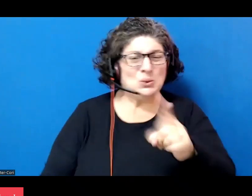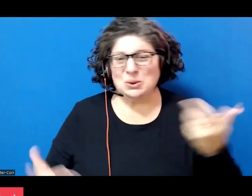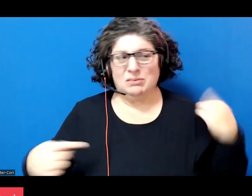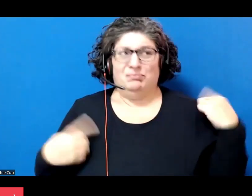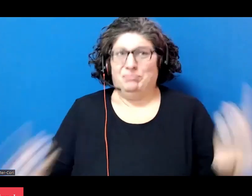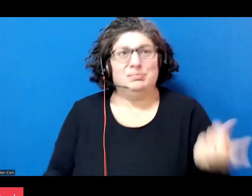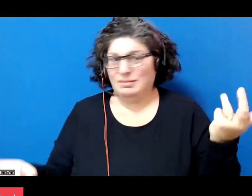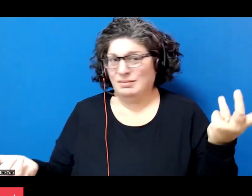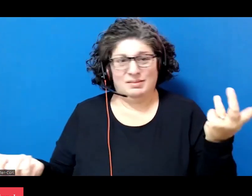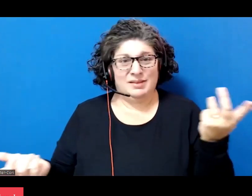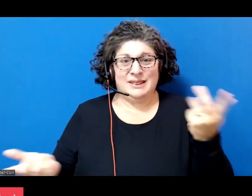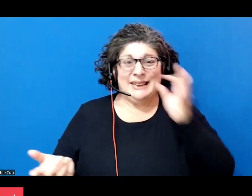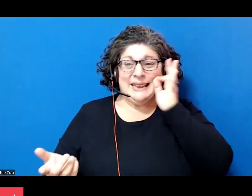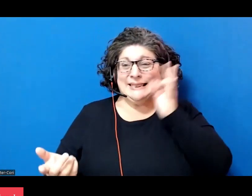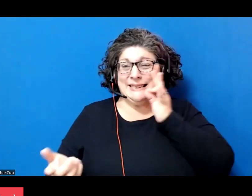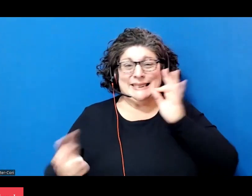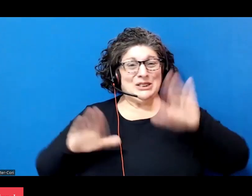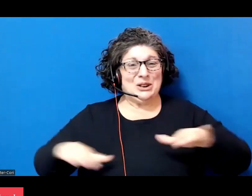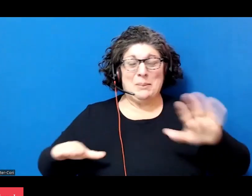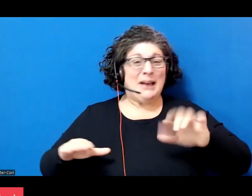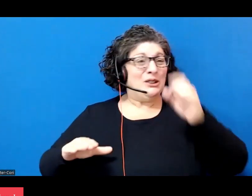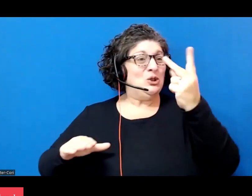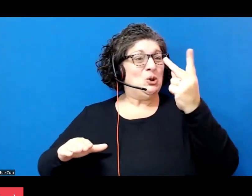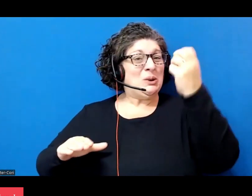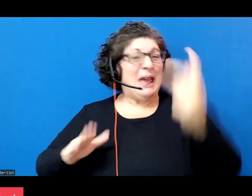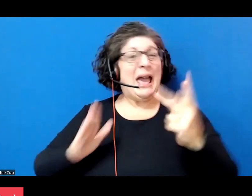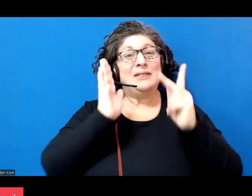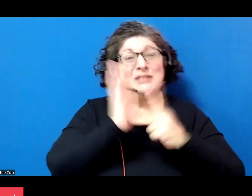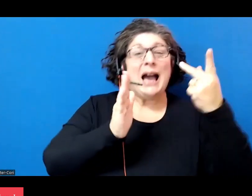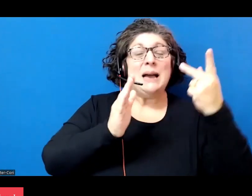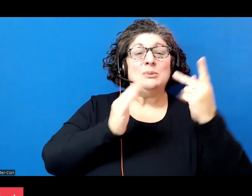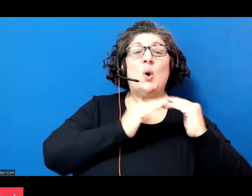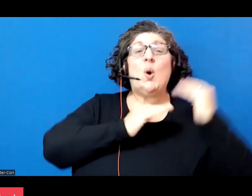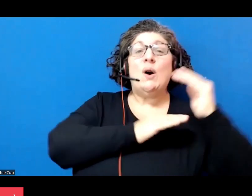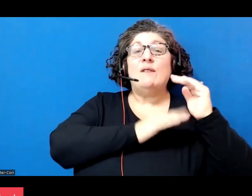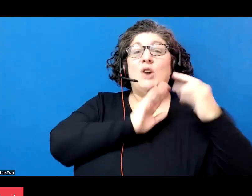Something like Indian children about it and a half times overrepresented in terms of foster